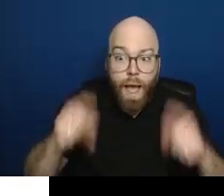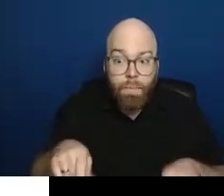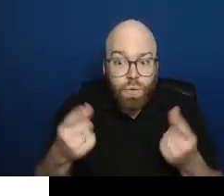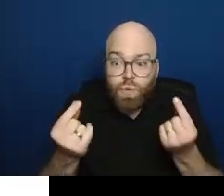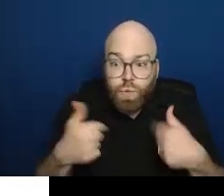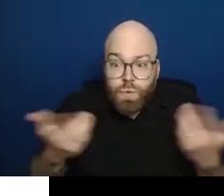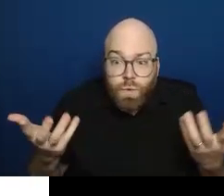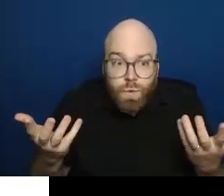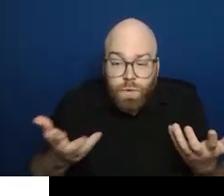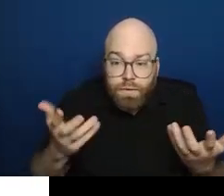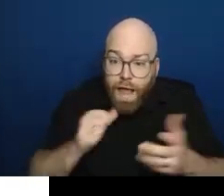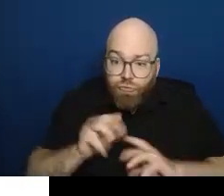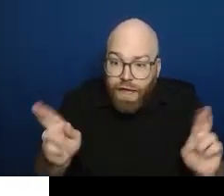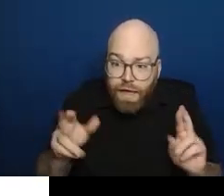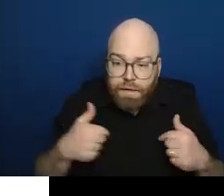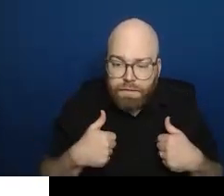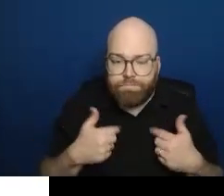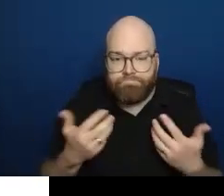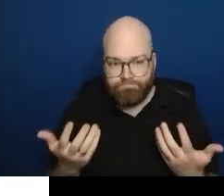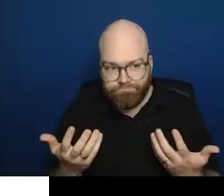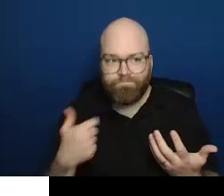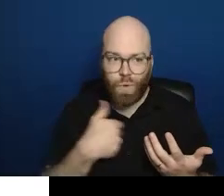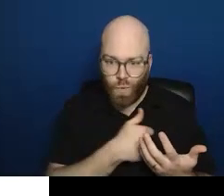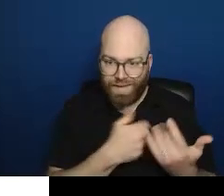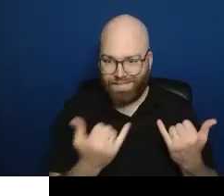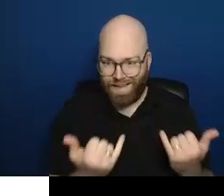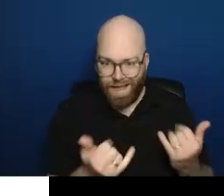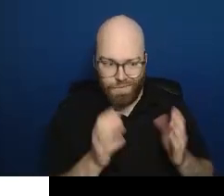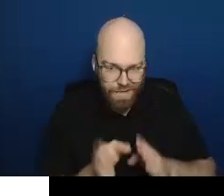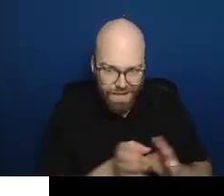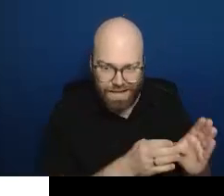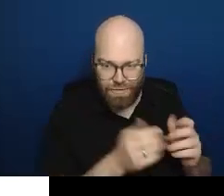Spreading the word. Sharing information about our events, is key.